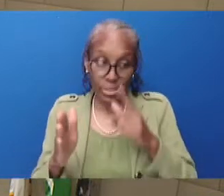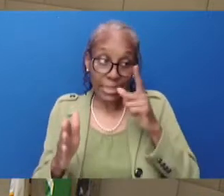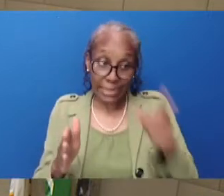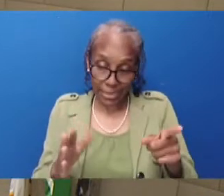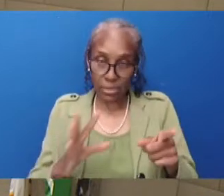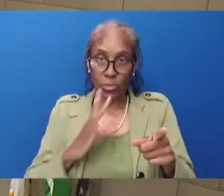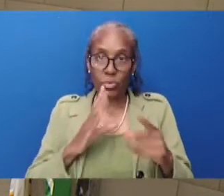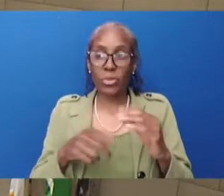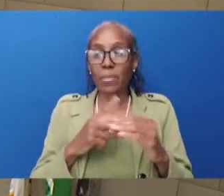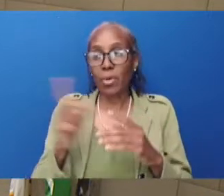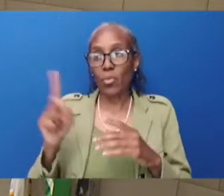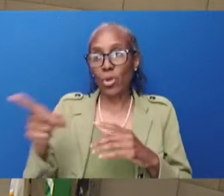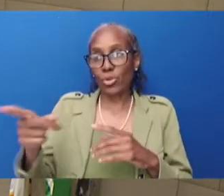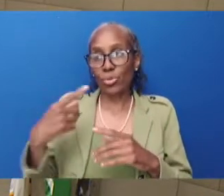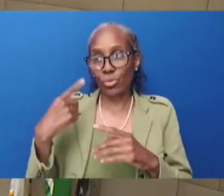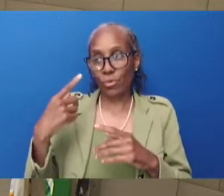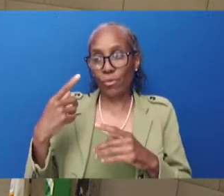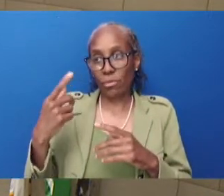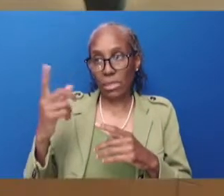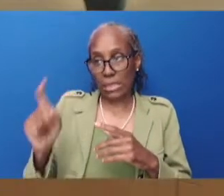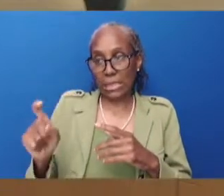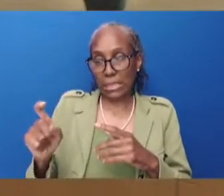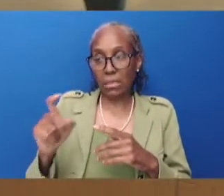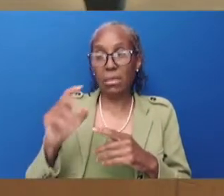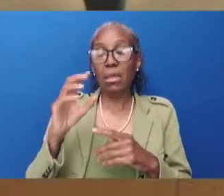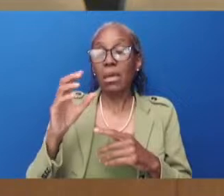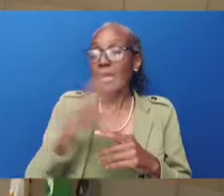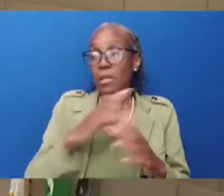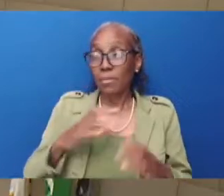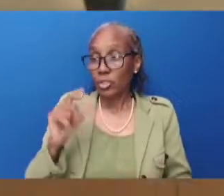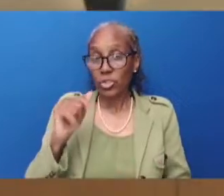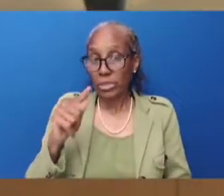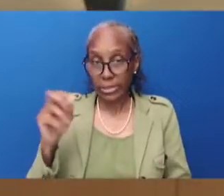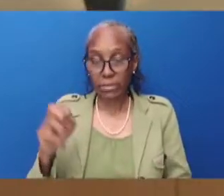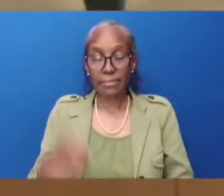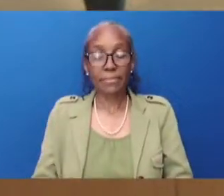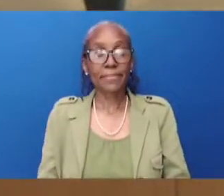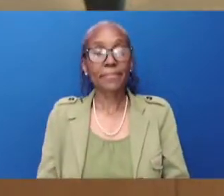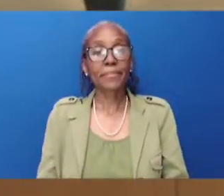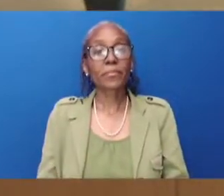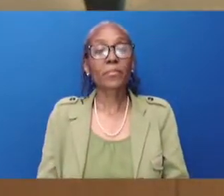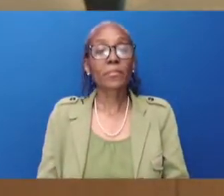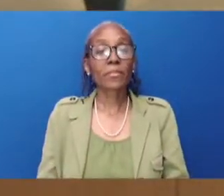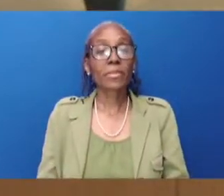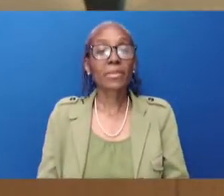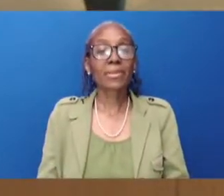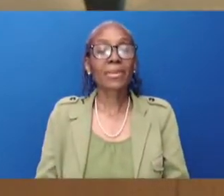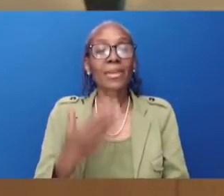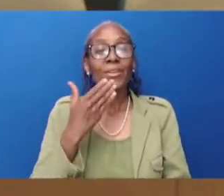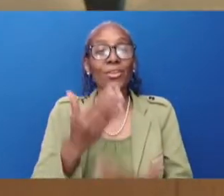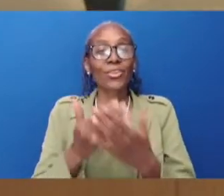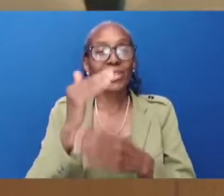OPPOSED? AYES HAVE IT? WE HAVE A SPEAKER.